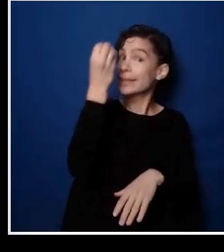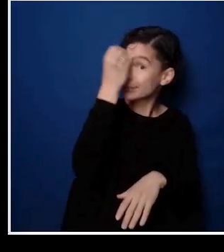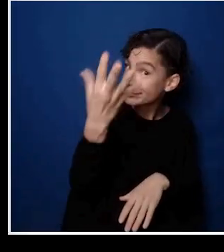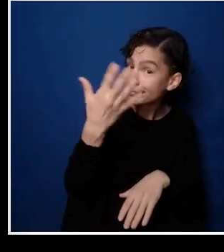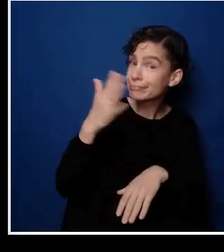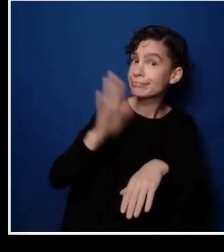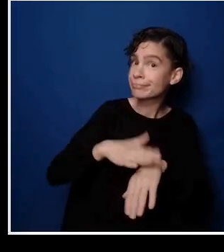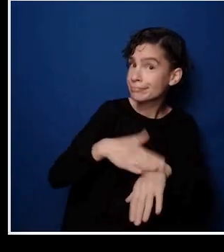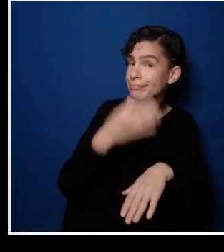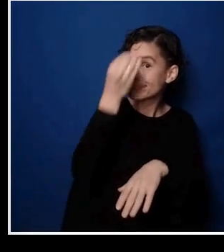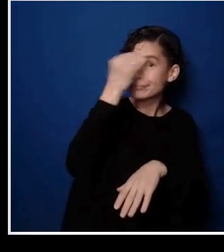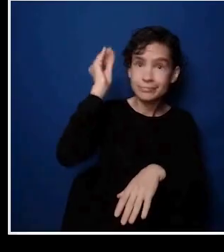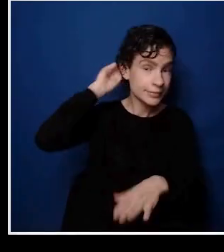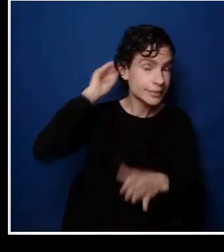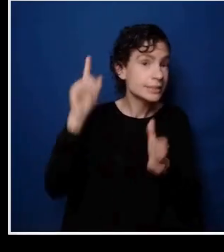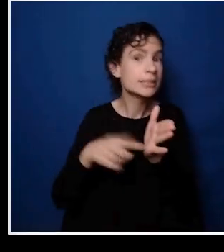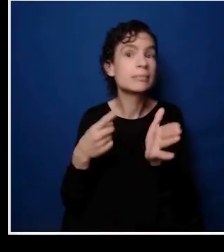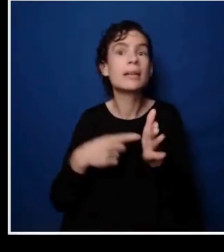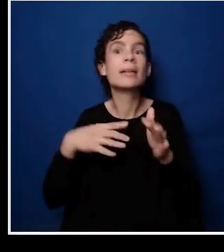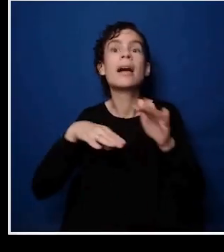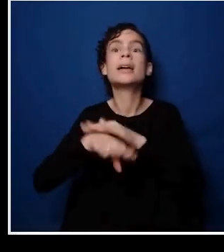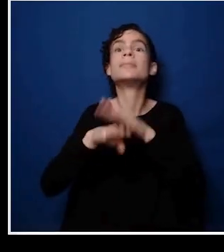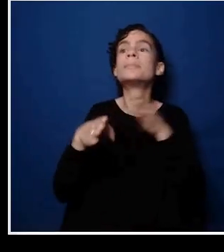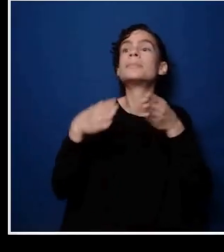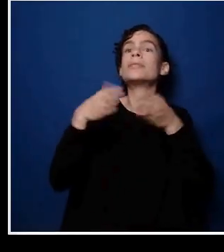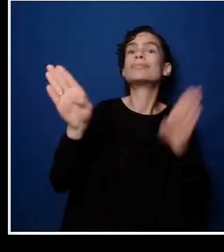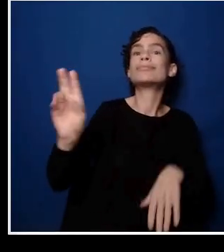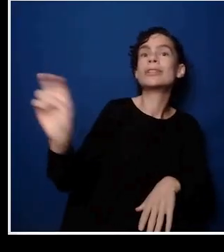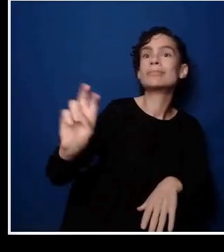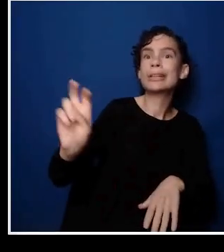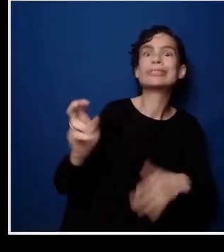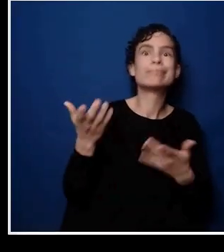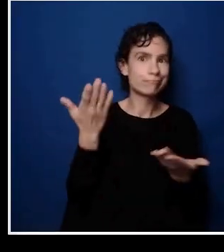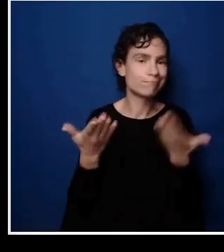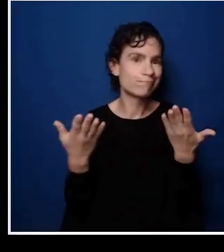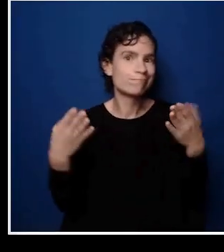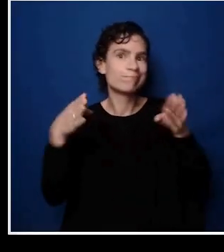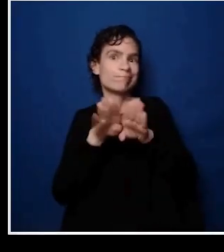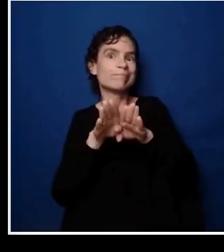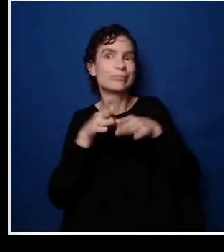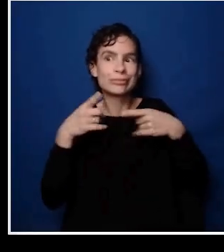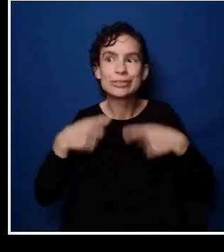may become unavailable due to the disaster. Call your local metro or public transit